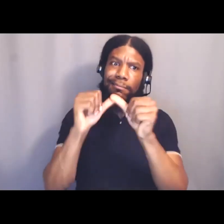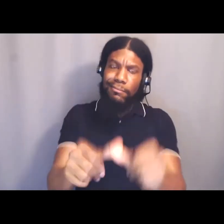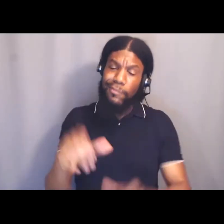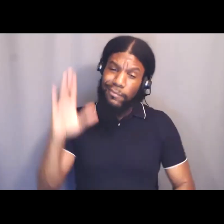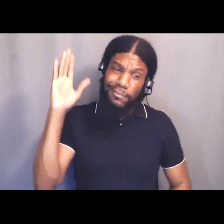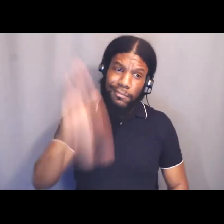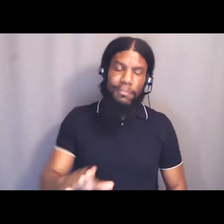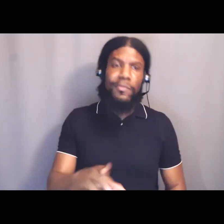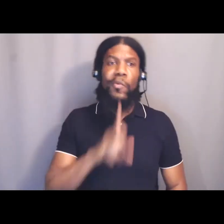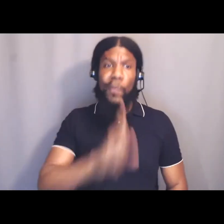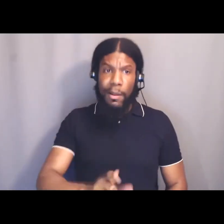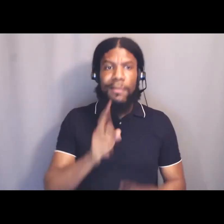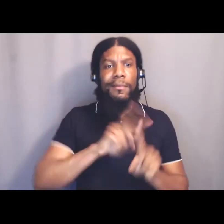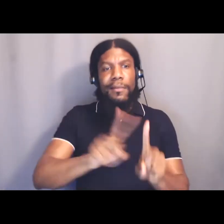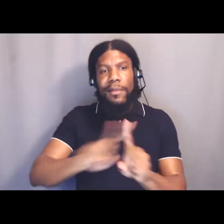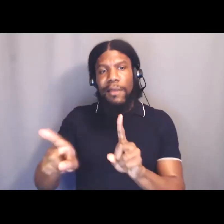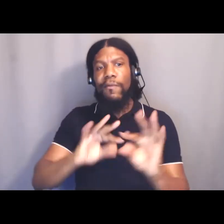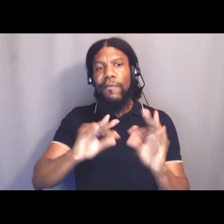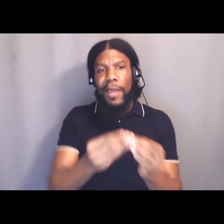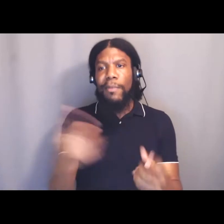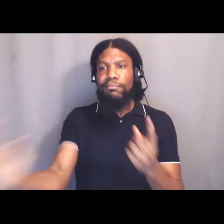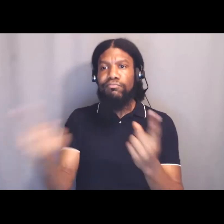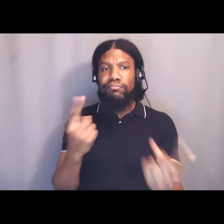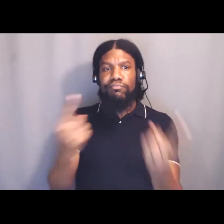who've lost their loved ones to police violence, because as we know, you know,